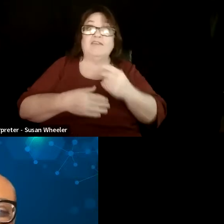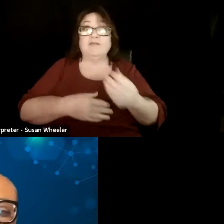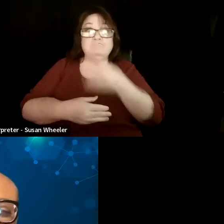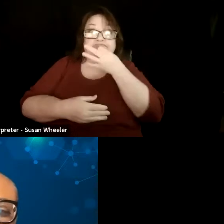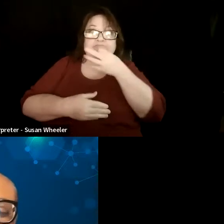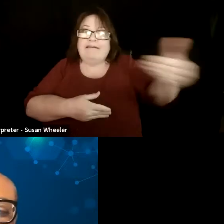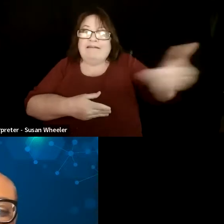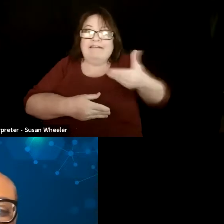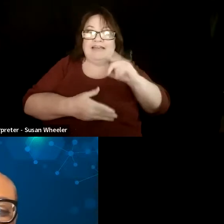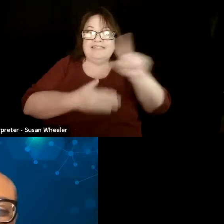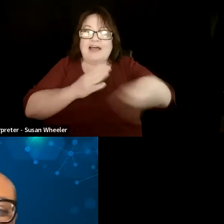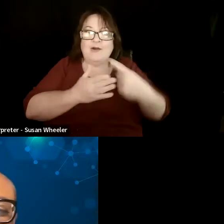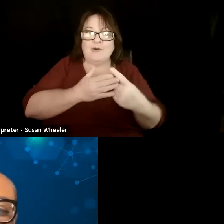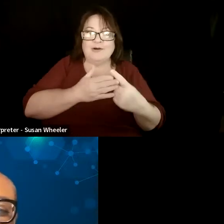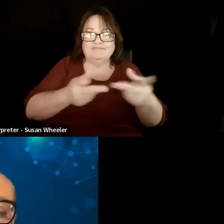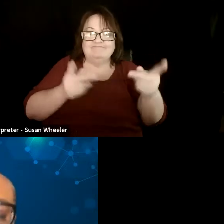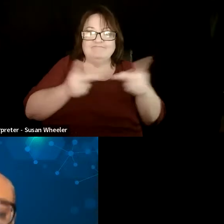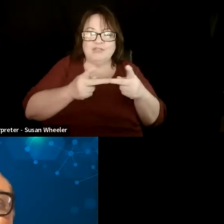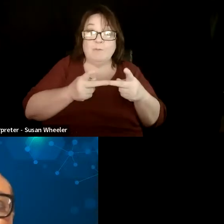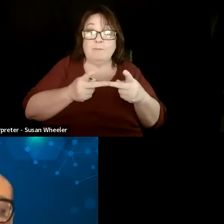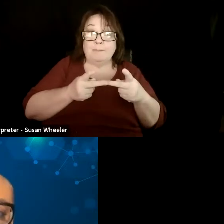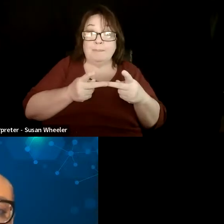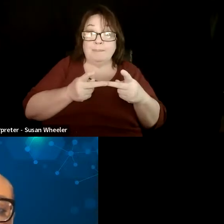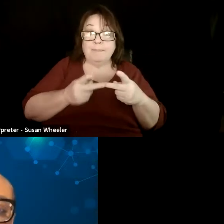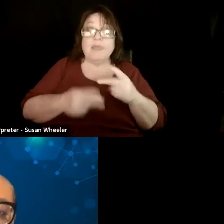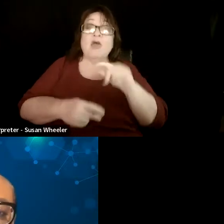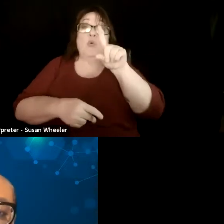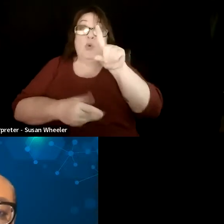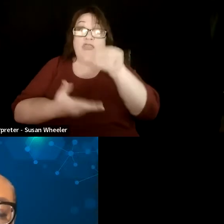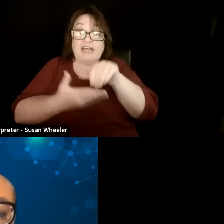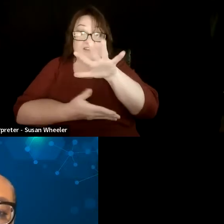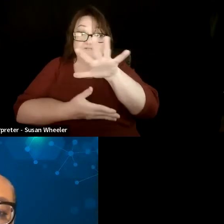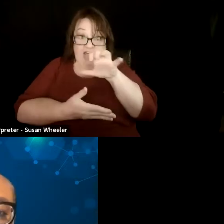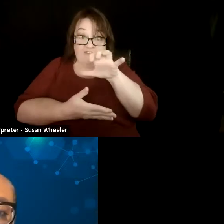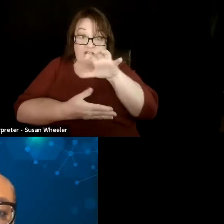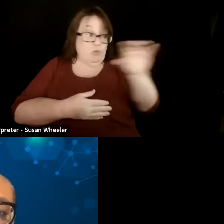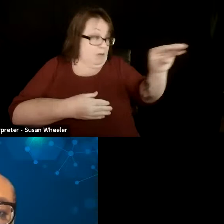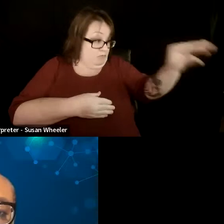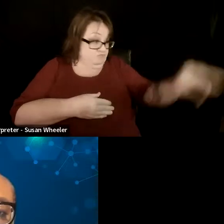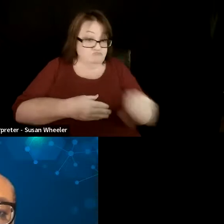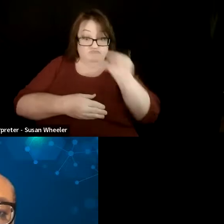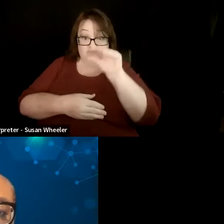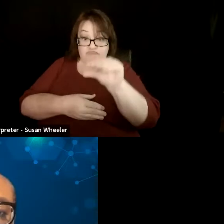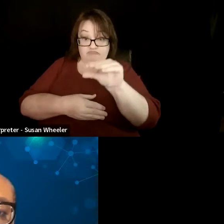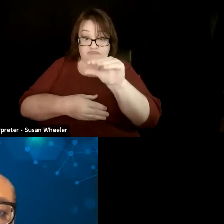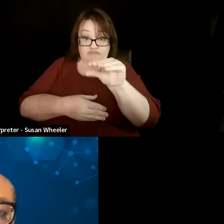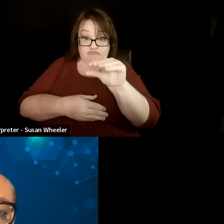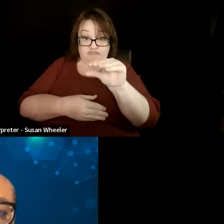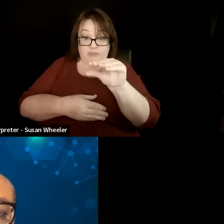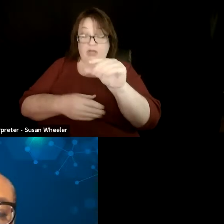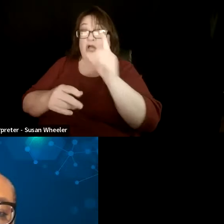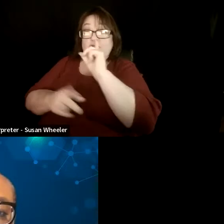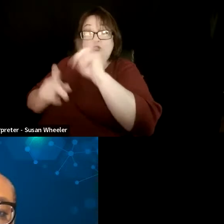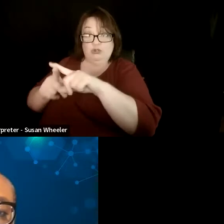You said 15% of that, so $1,500 would get paid of the 10,000 would go from the employer into the Coogan account